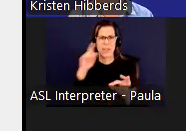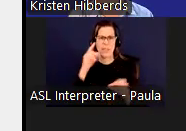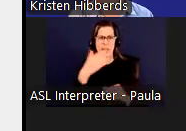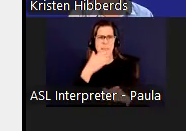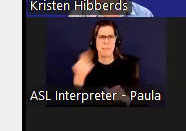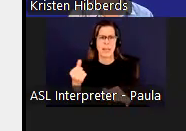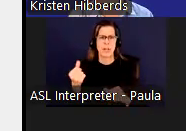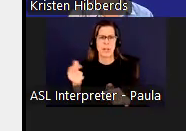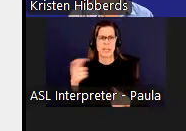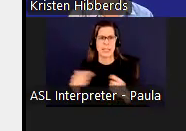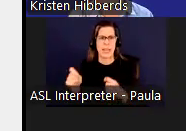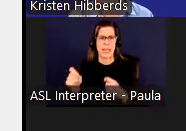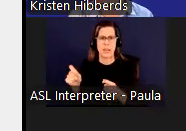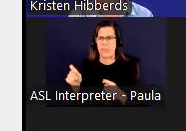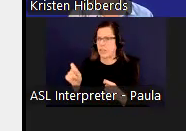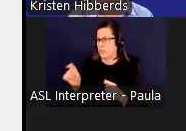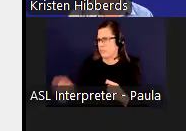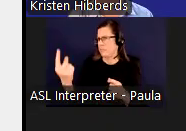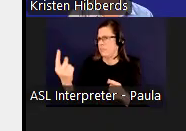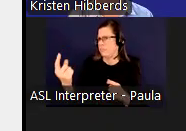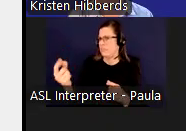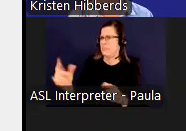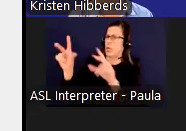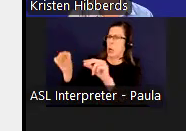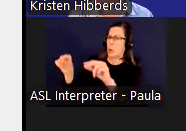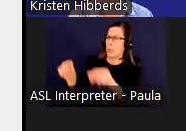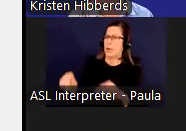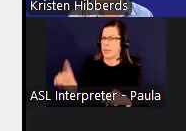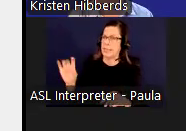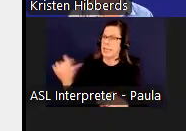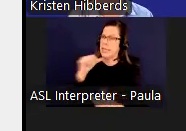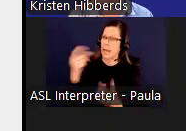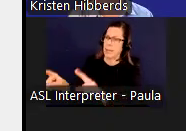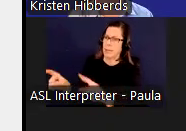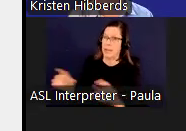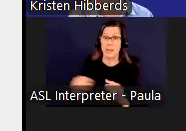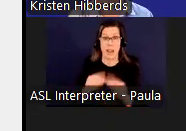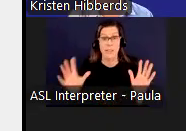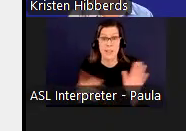I would strongly recommend moving towards rather than did not occur. Obviously sometimes it did not occur, but not every time.